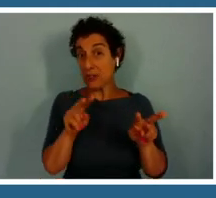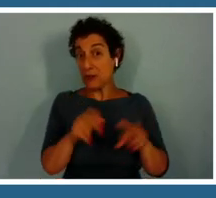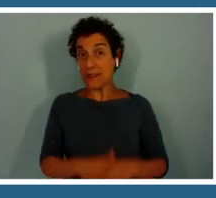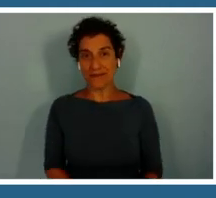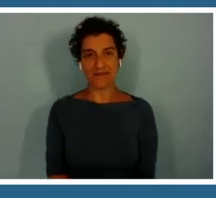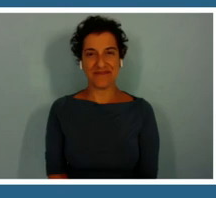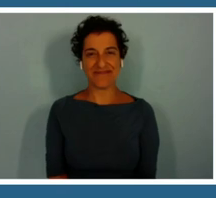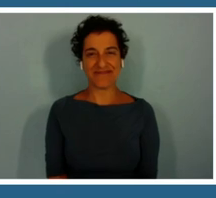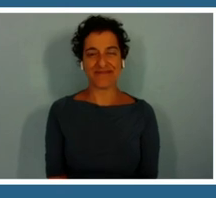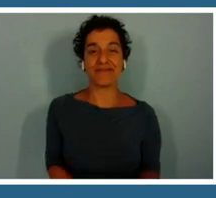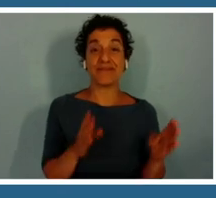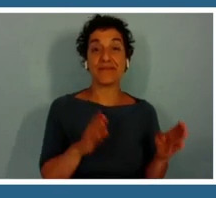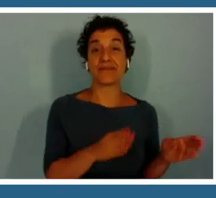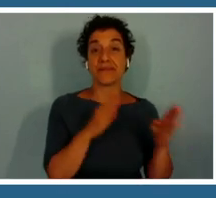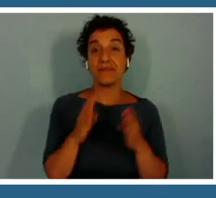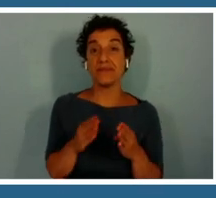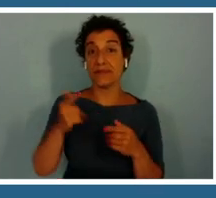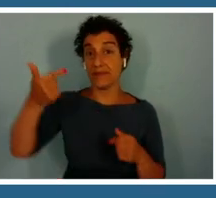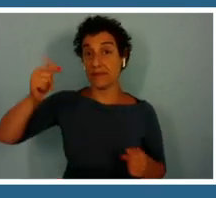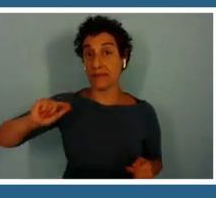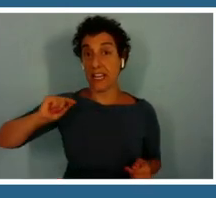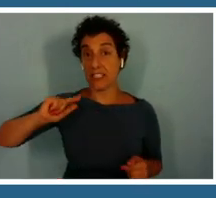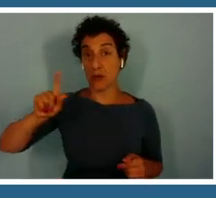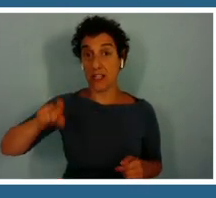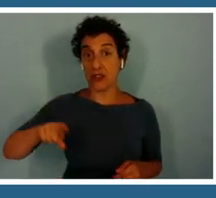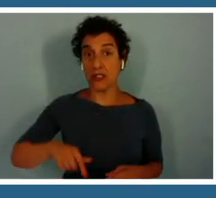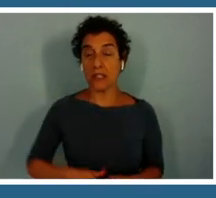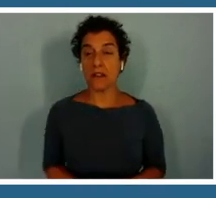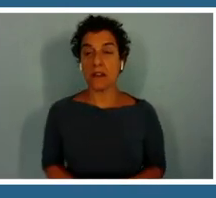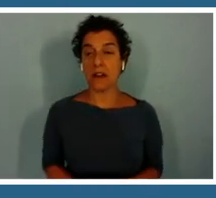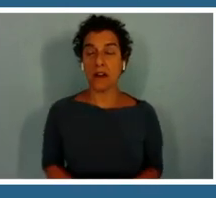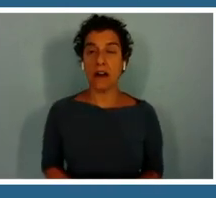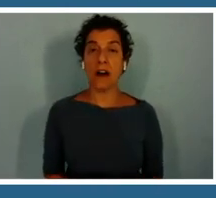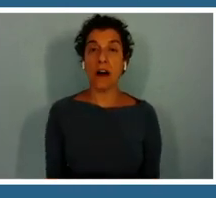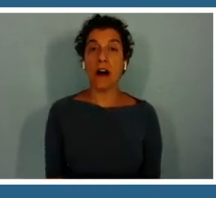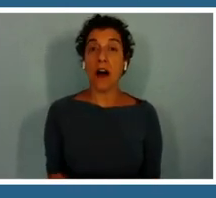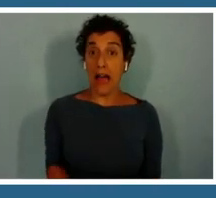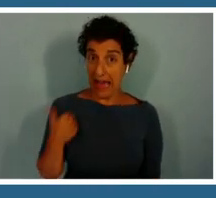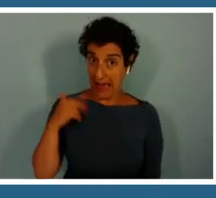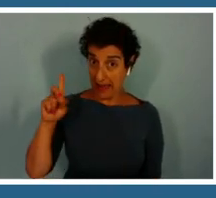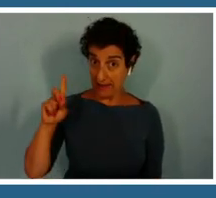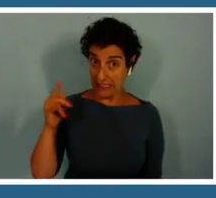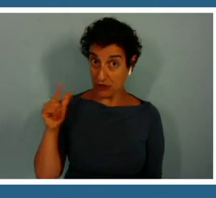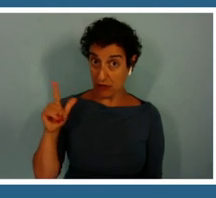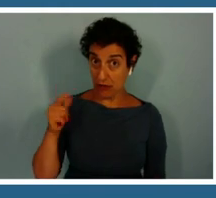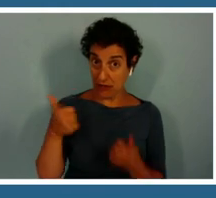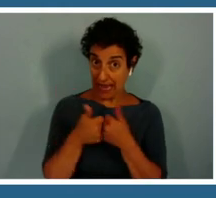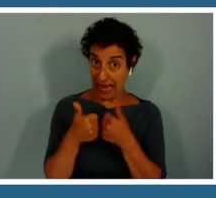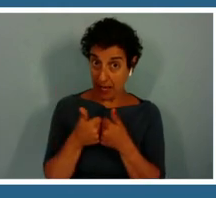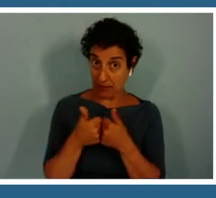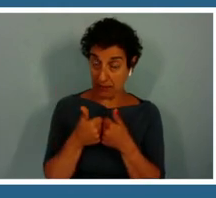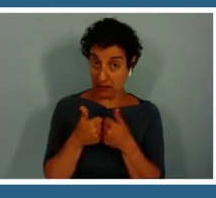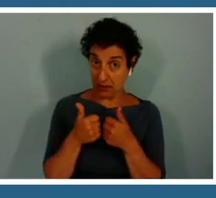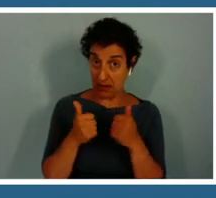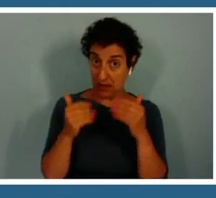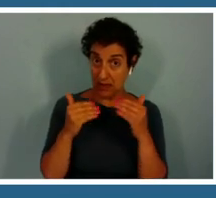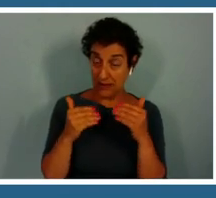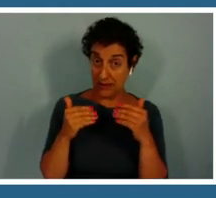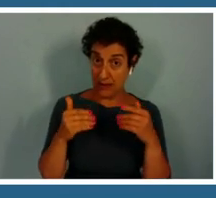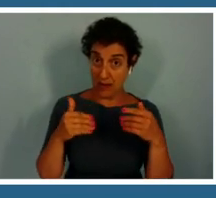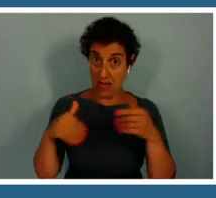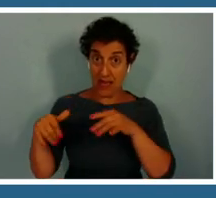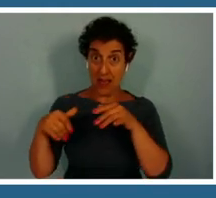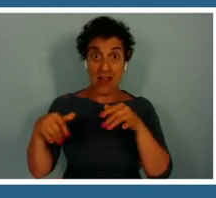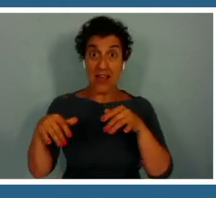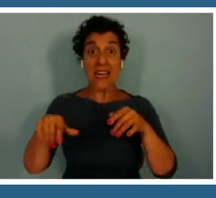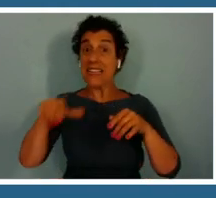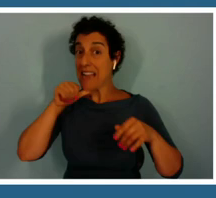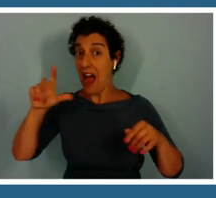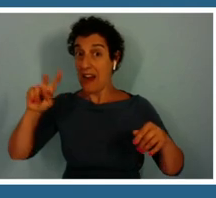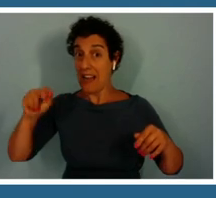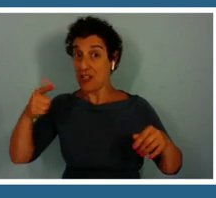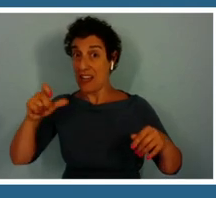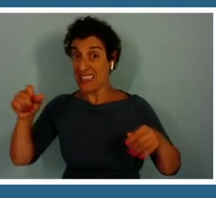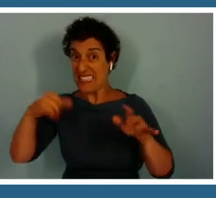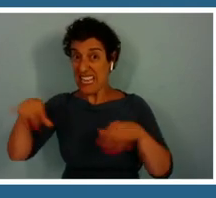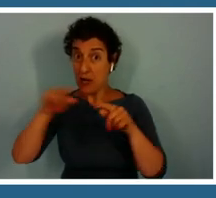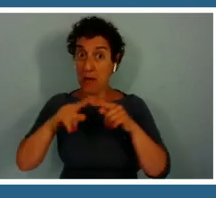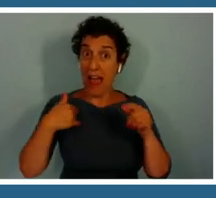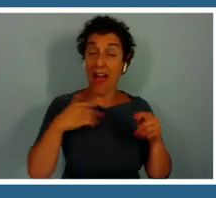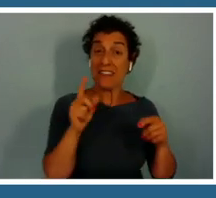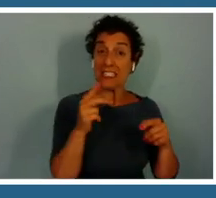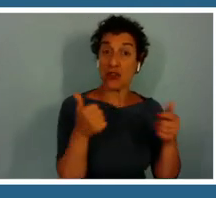The next question, do you have digital games that are aligned to standards that are not